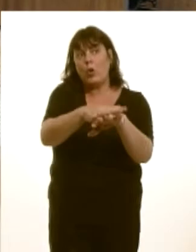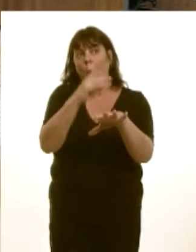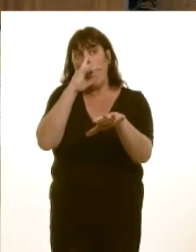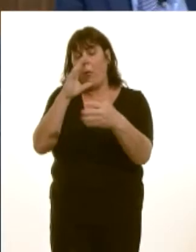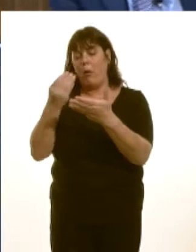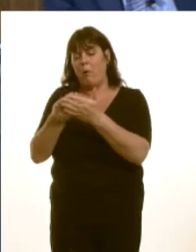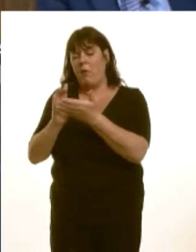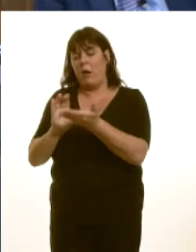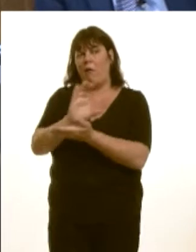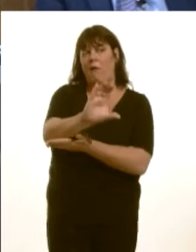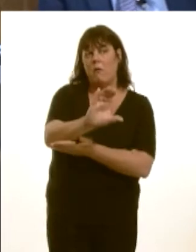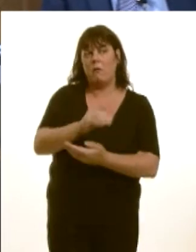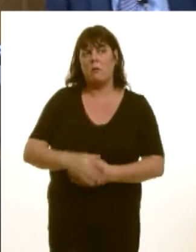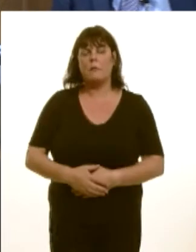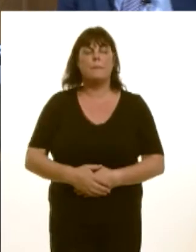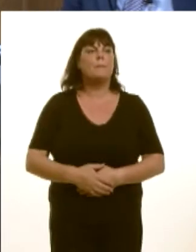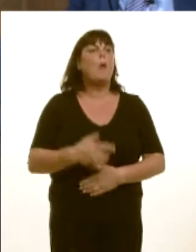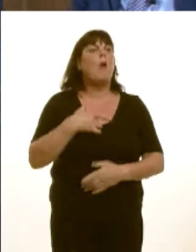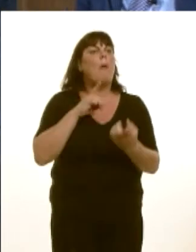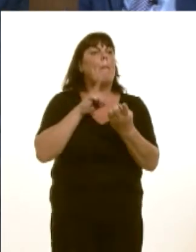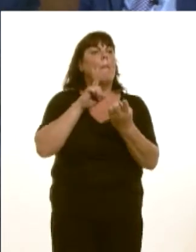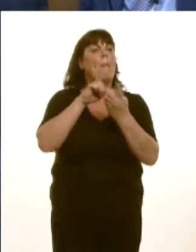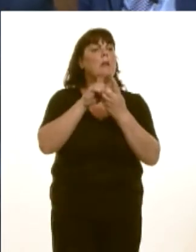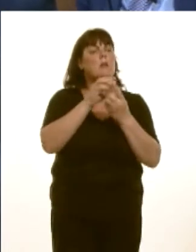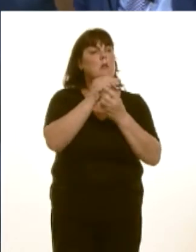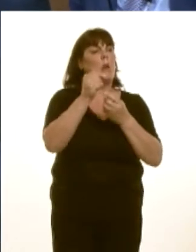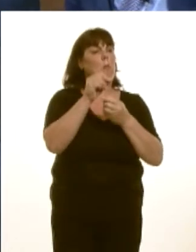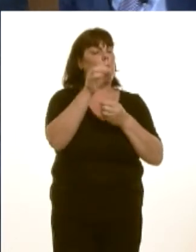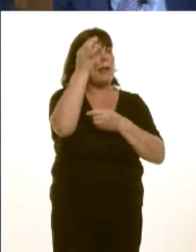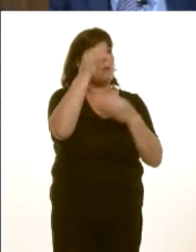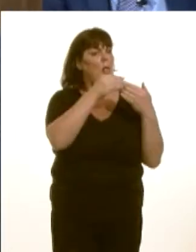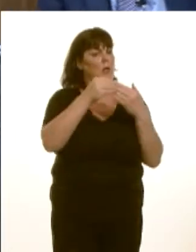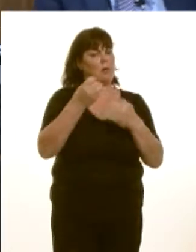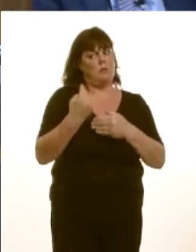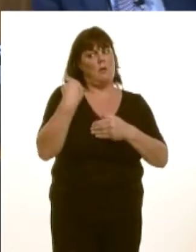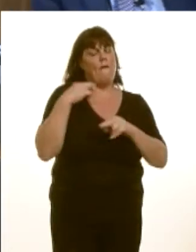A prospectus inviting local authorities to submit proposals for voluntary mergers has